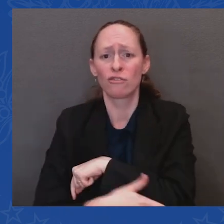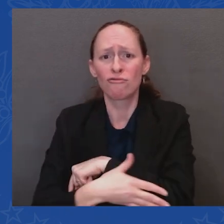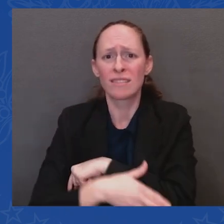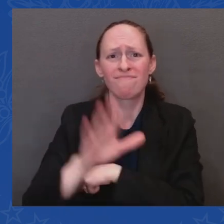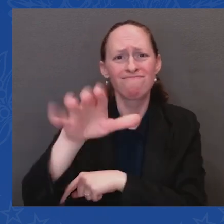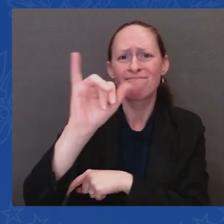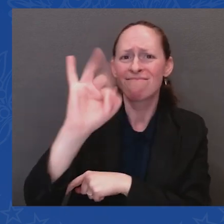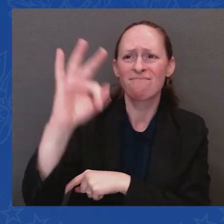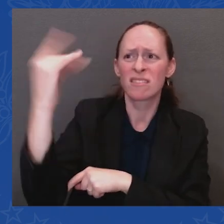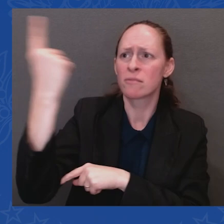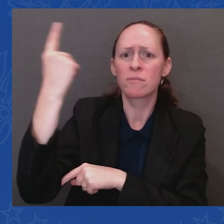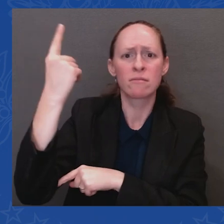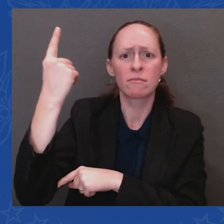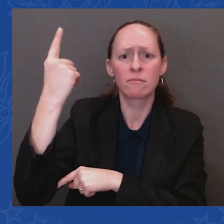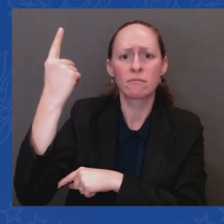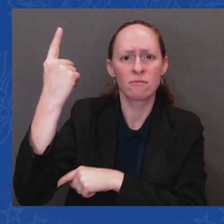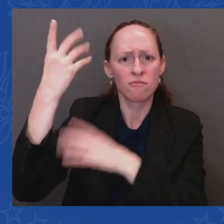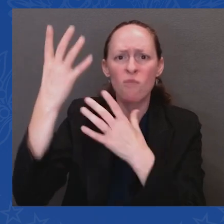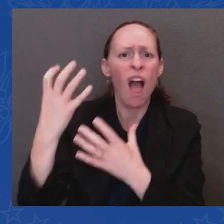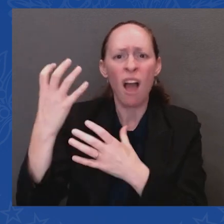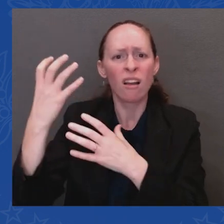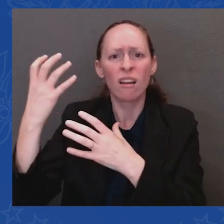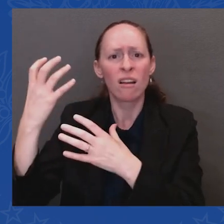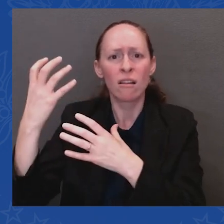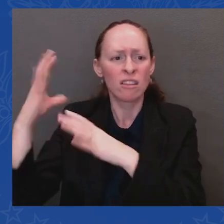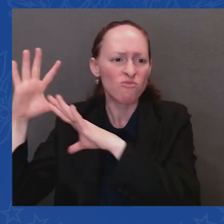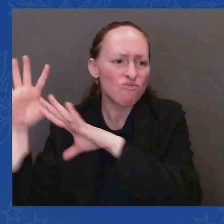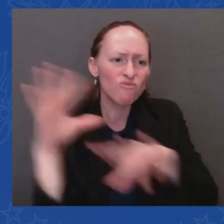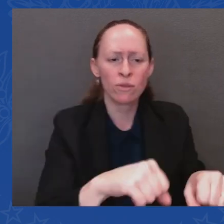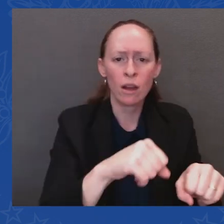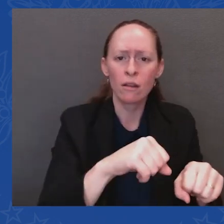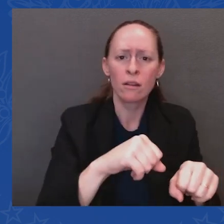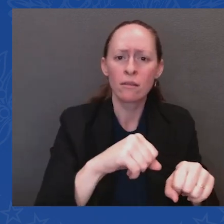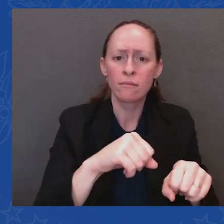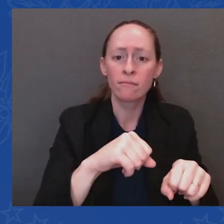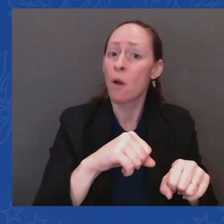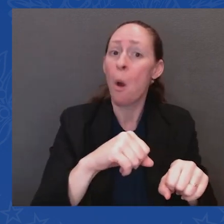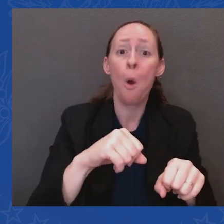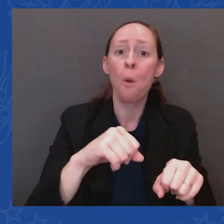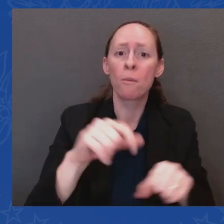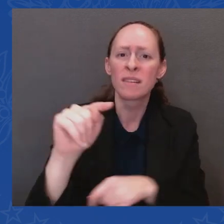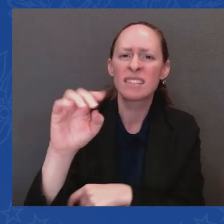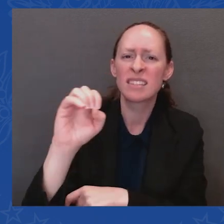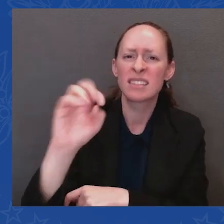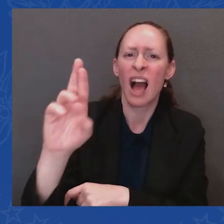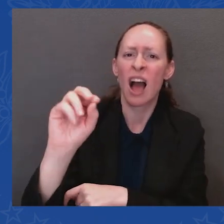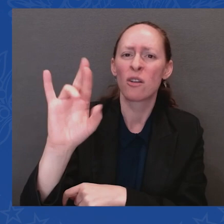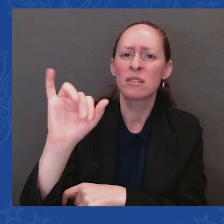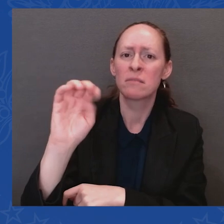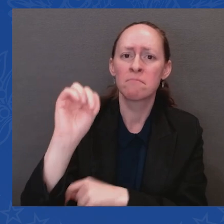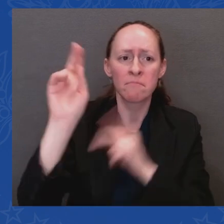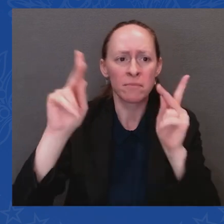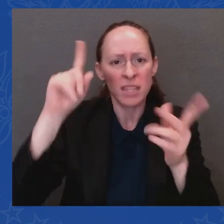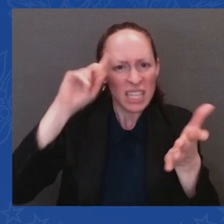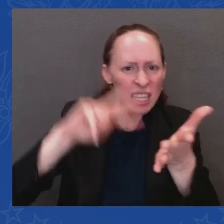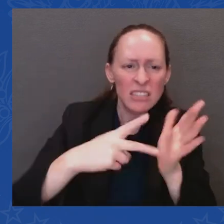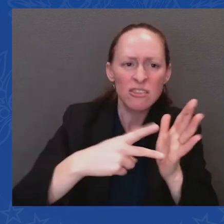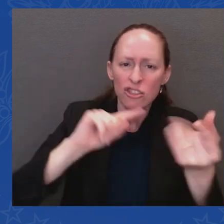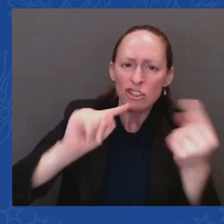To this day, wherever the forces of darkness have sought to extinguish the light of liberty, American troops are there.